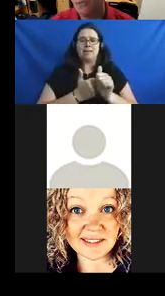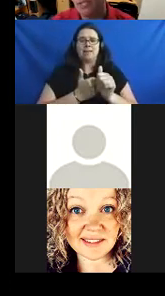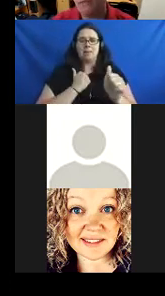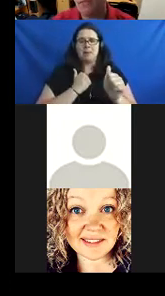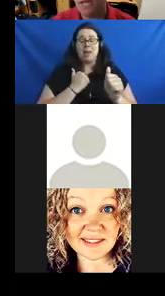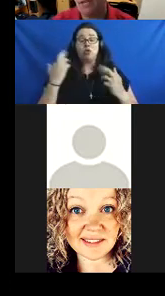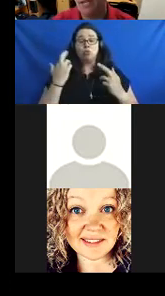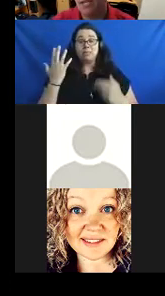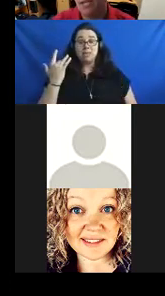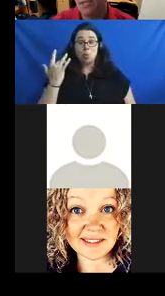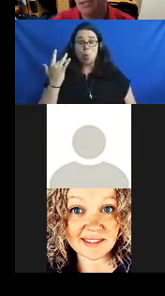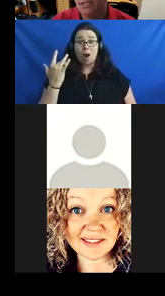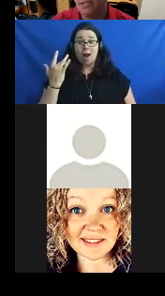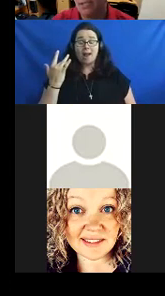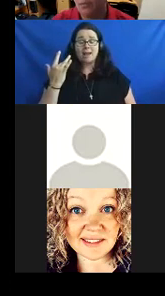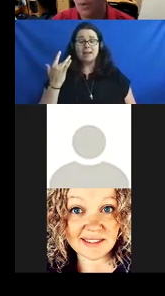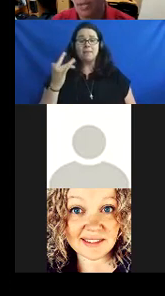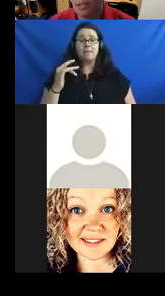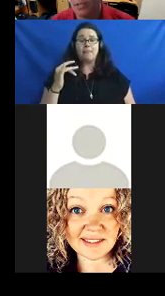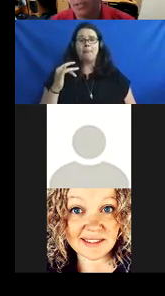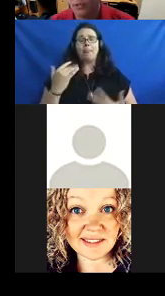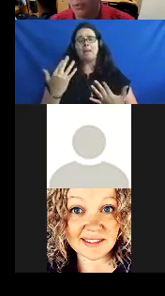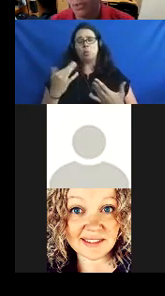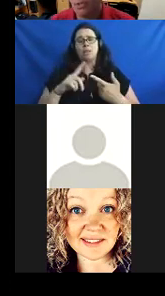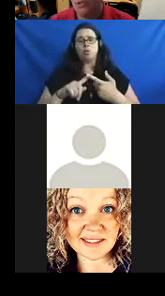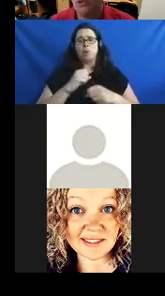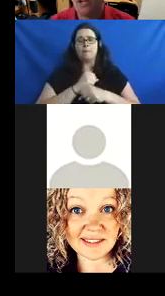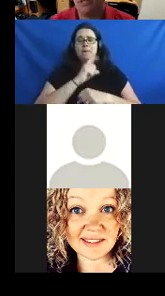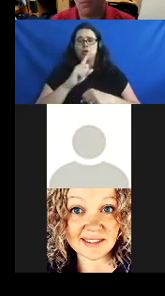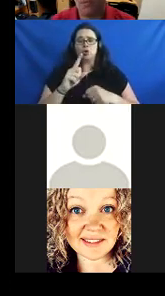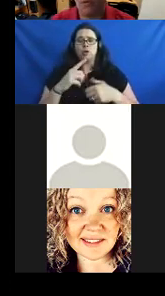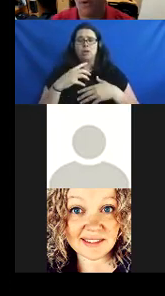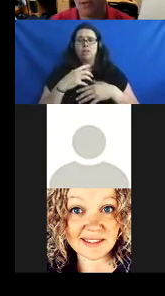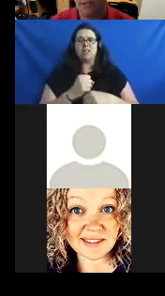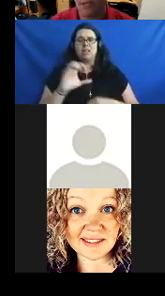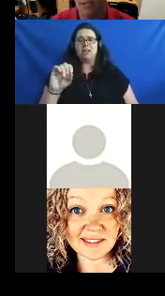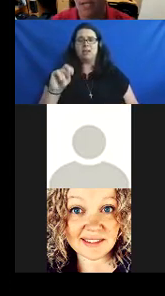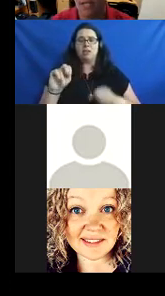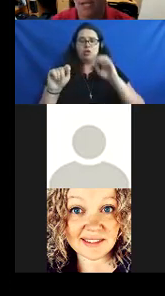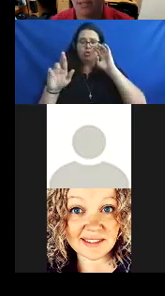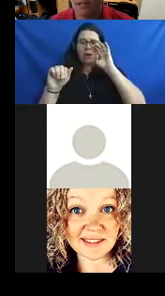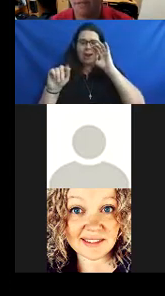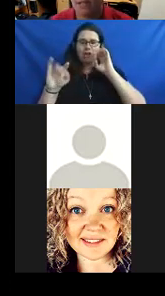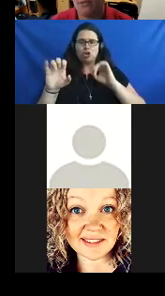THE REASON FOR THAT IS IT'S WAITING TO ENSURE THAT THE CONTRACTIONS WILL BE CORRECT AND IT HAS ENOUGH TEXT.